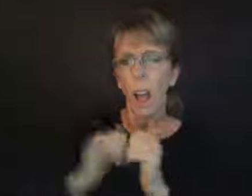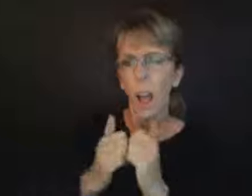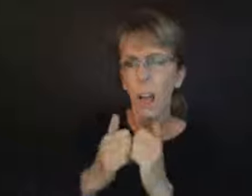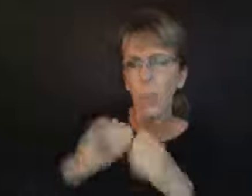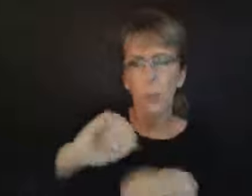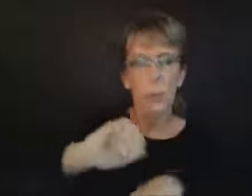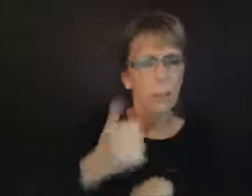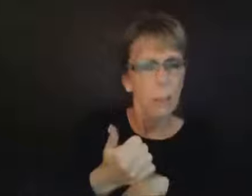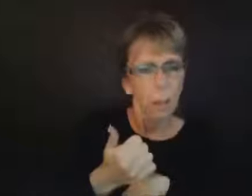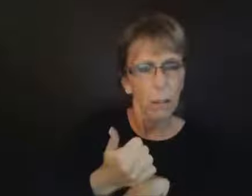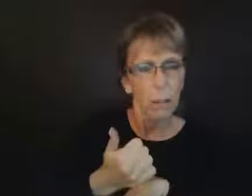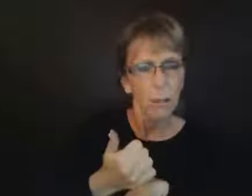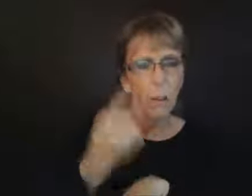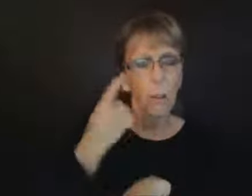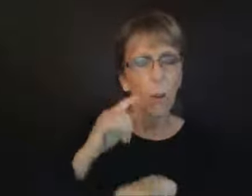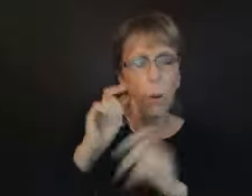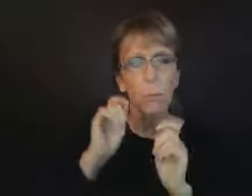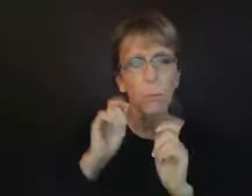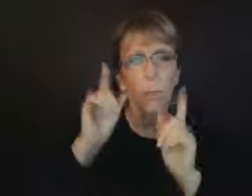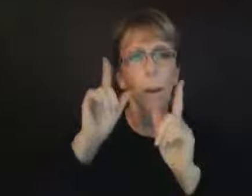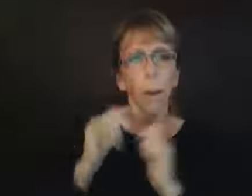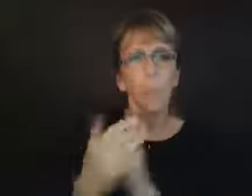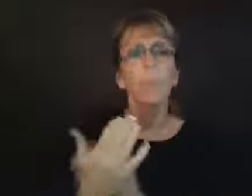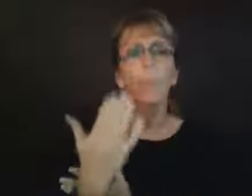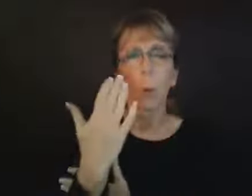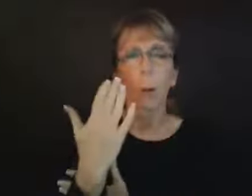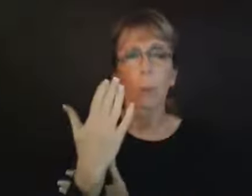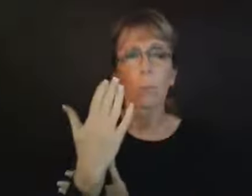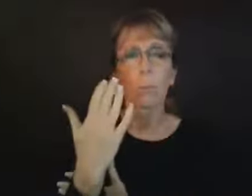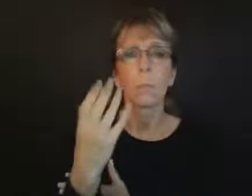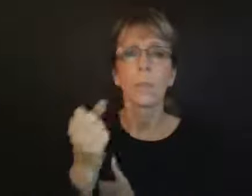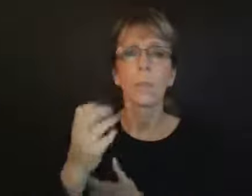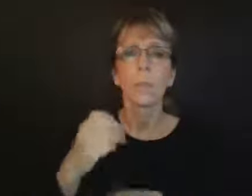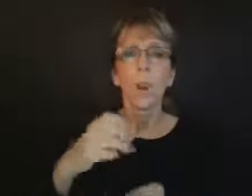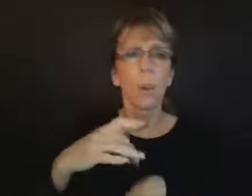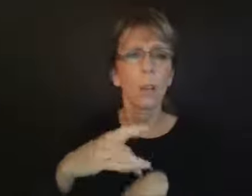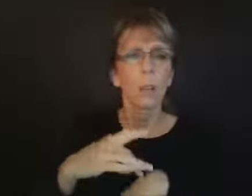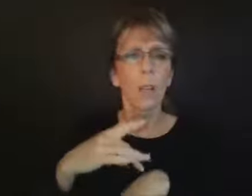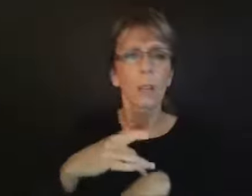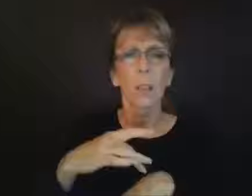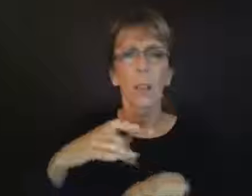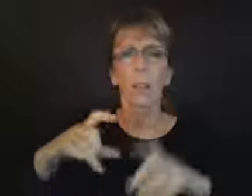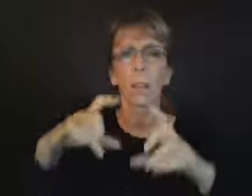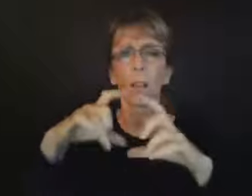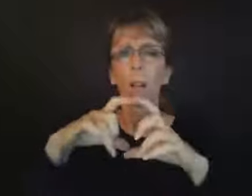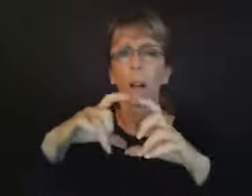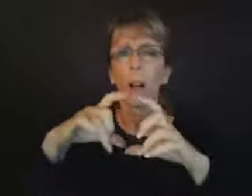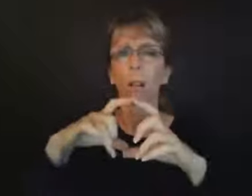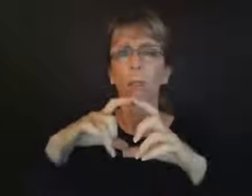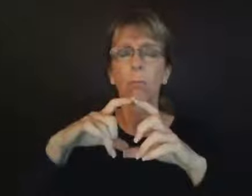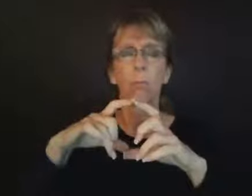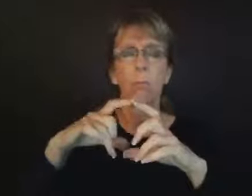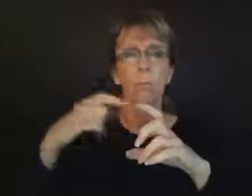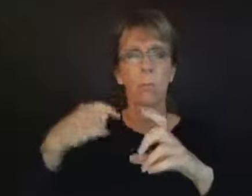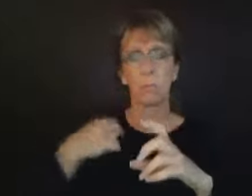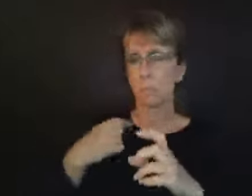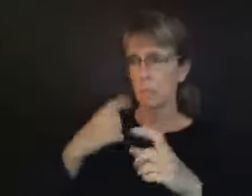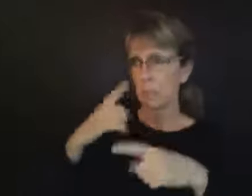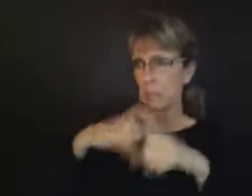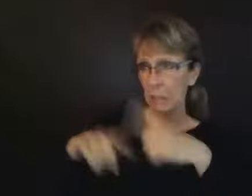how to set it for wake up in the morning. So we would touch the clock face,